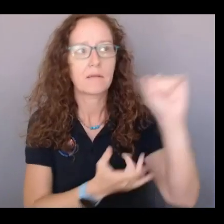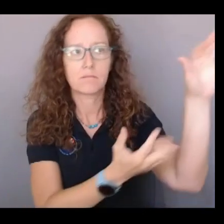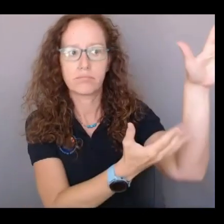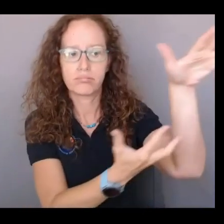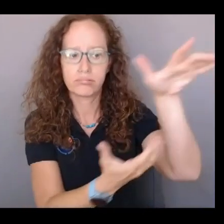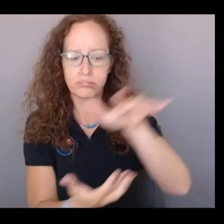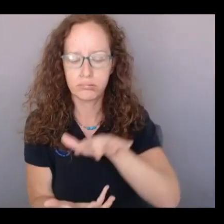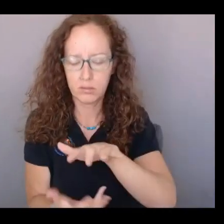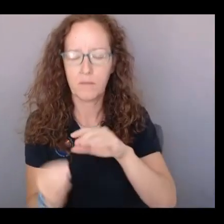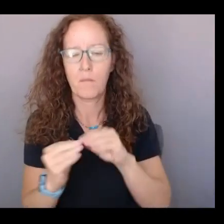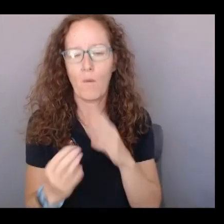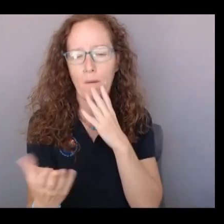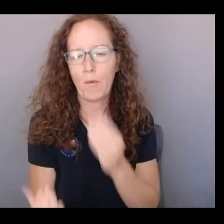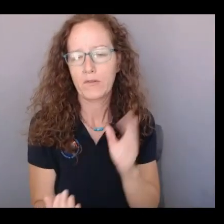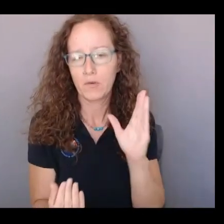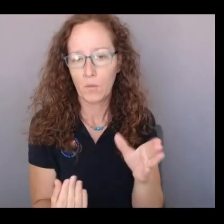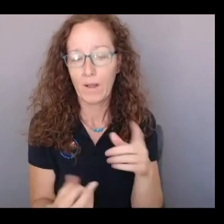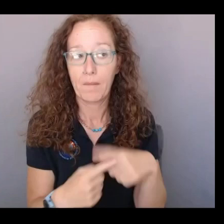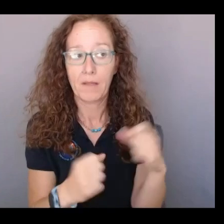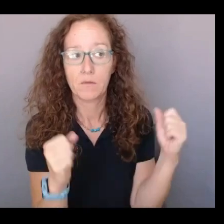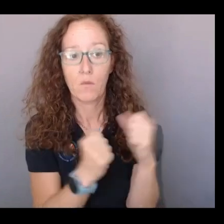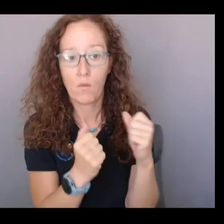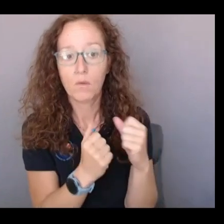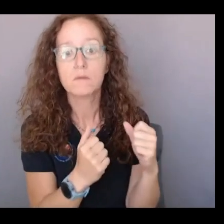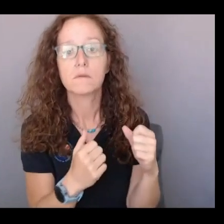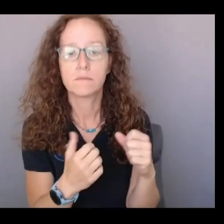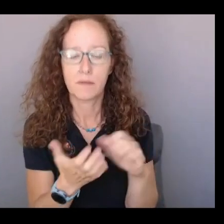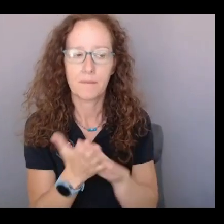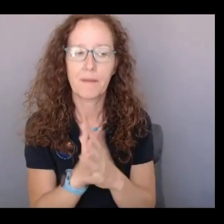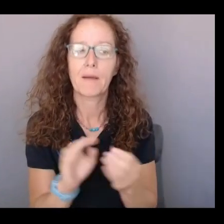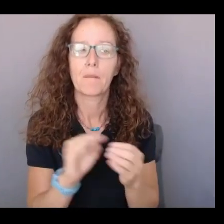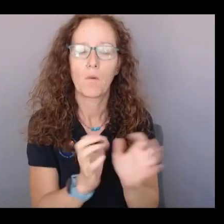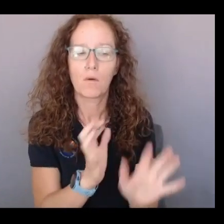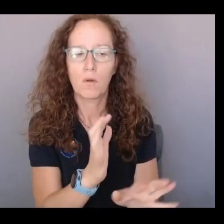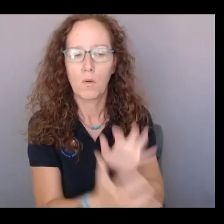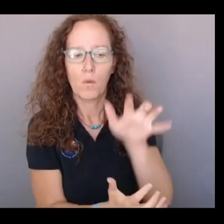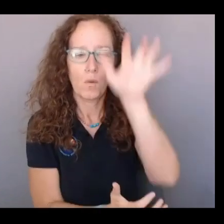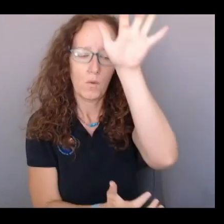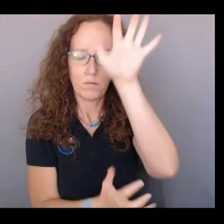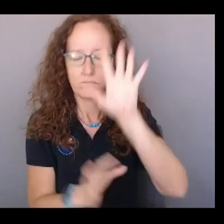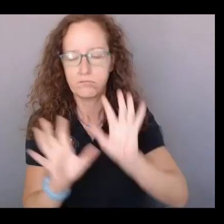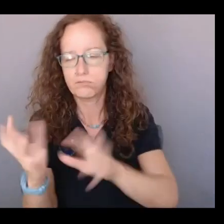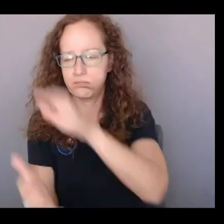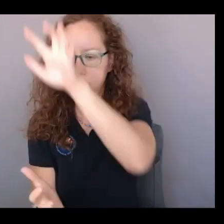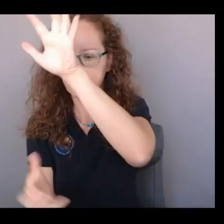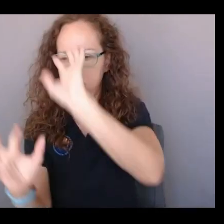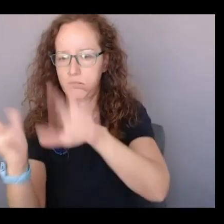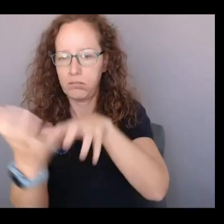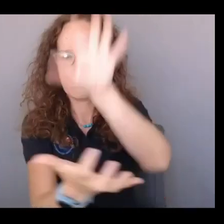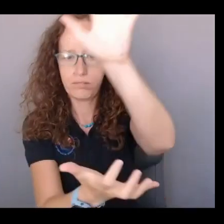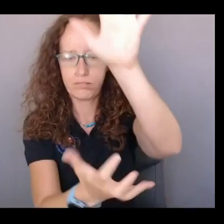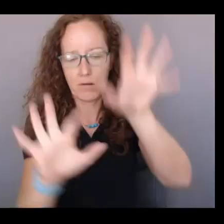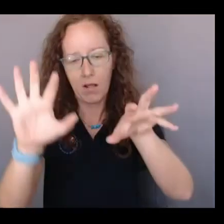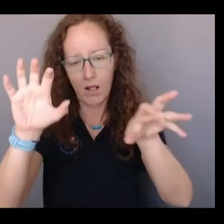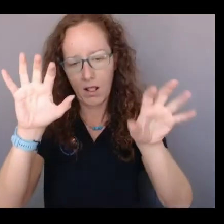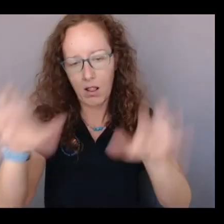play, we are expecting to see more widespread thunderstorms tomorrow afternoon and continuing pretty much all the